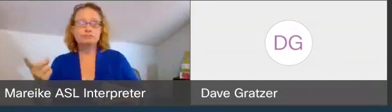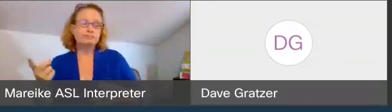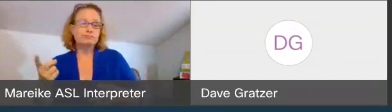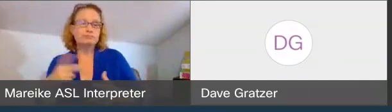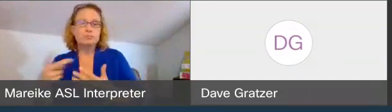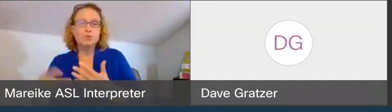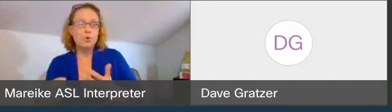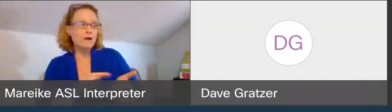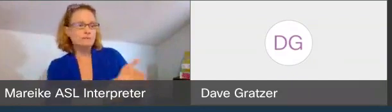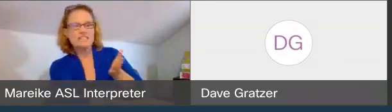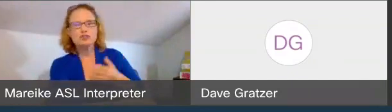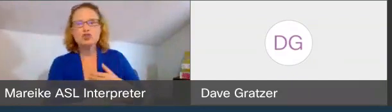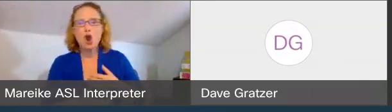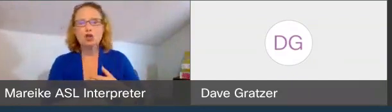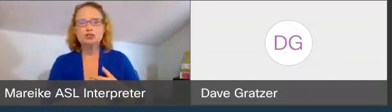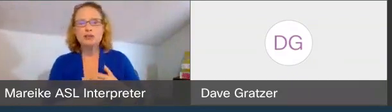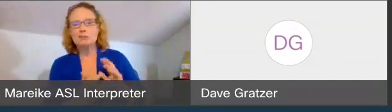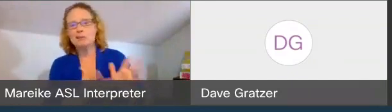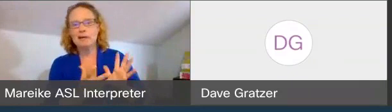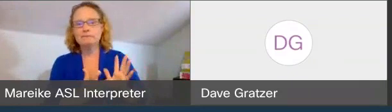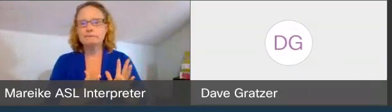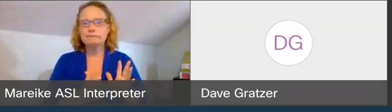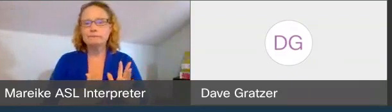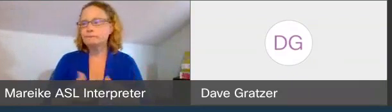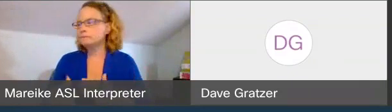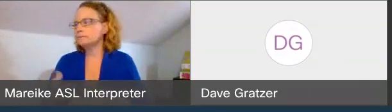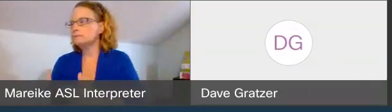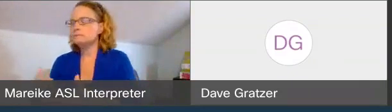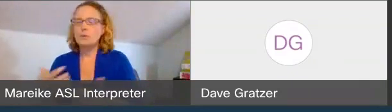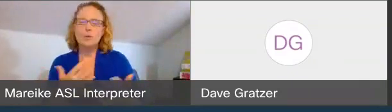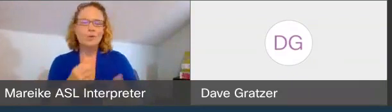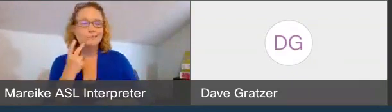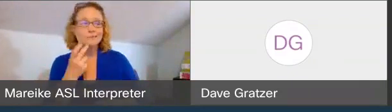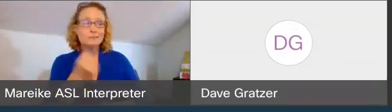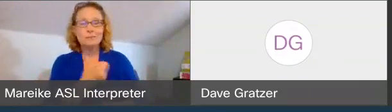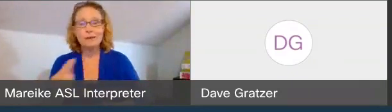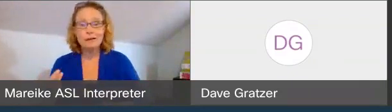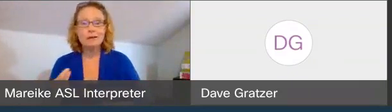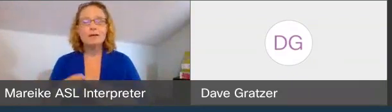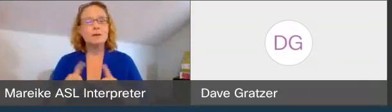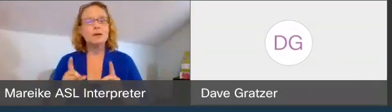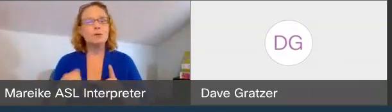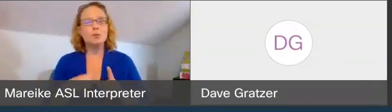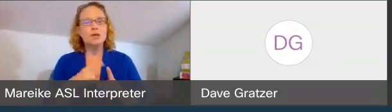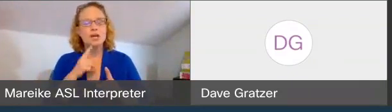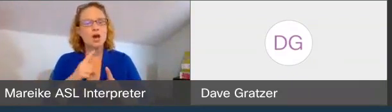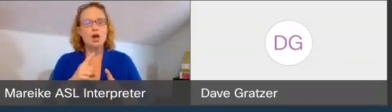or they might just kind of wait and see if they come back. But we're very assertive about being